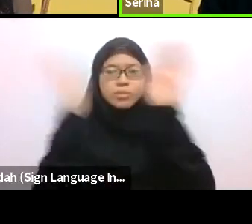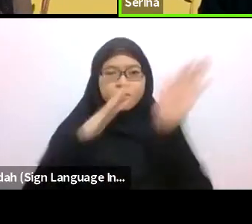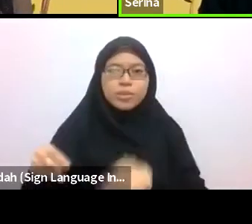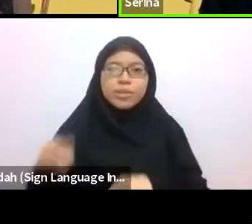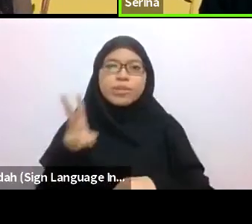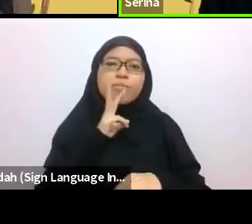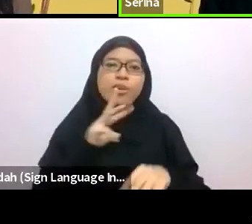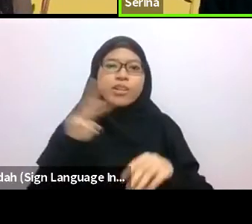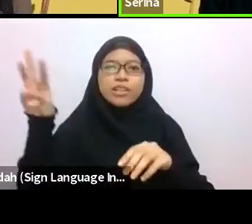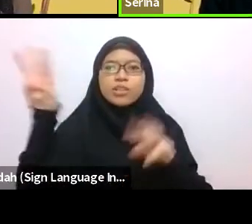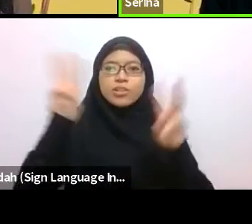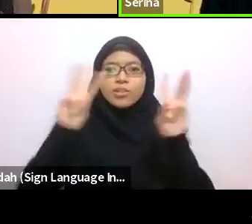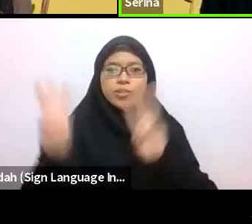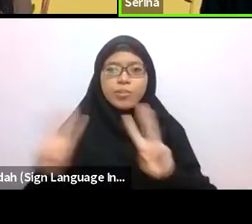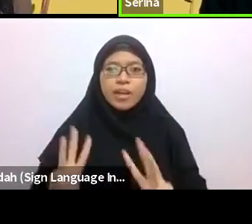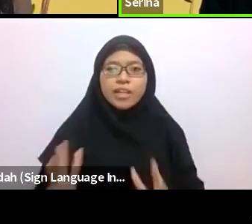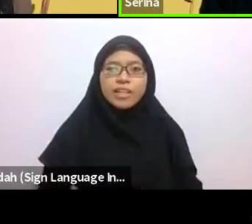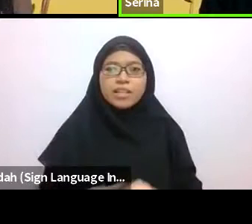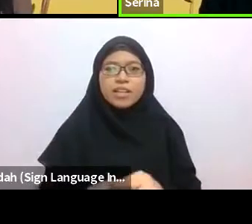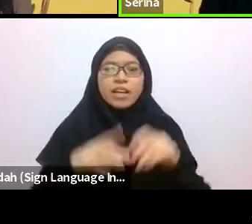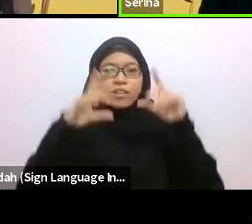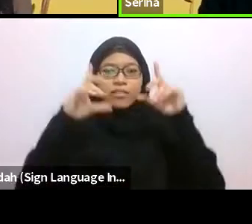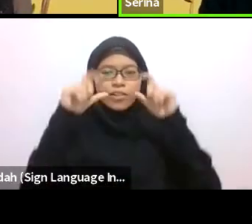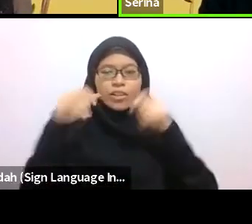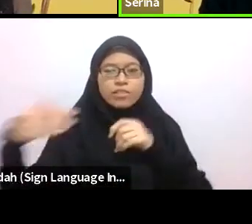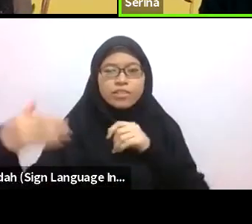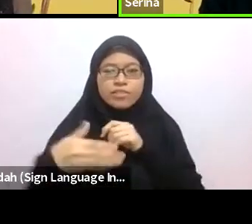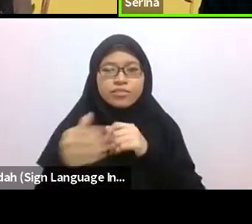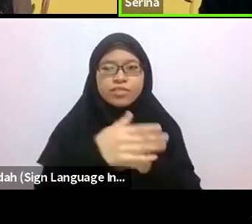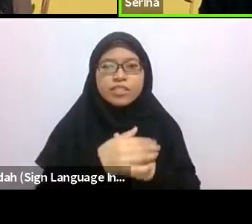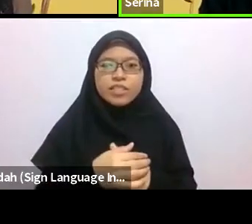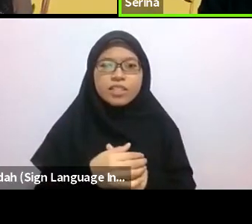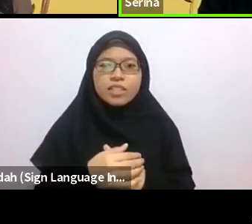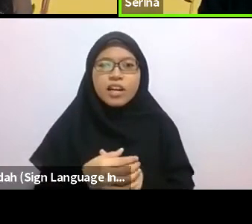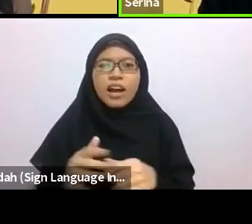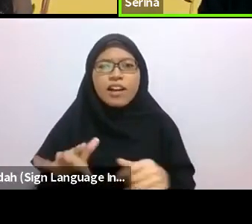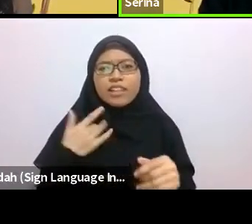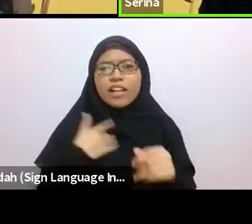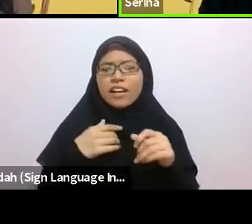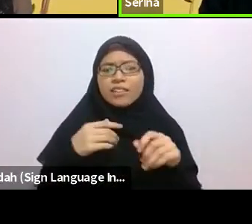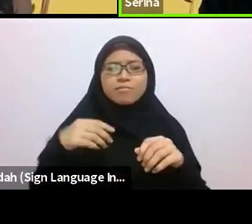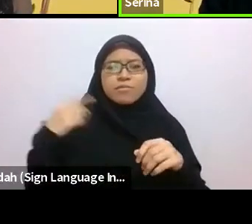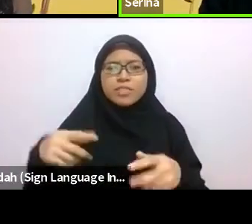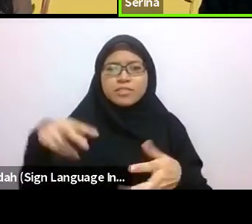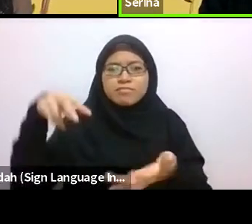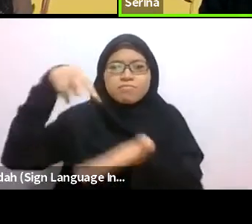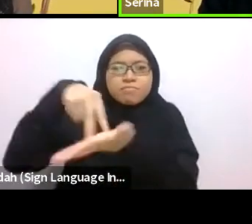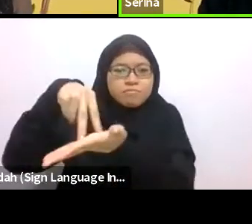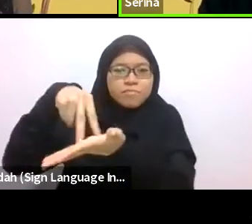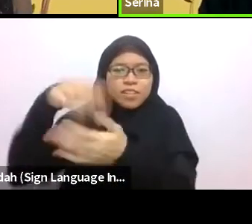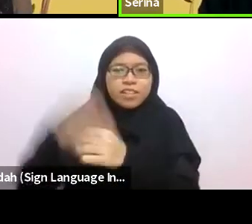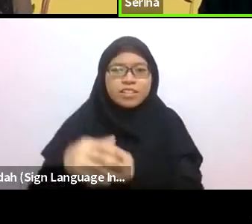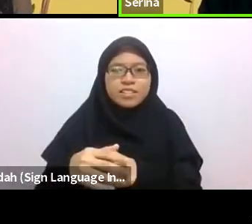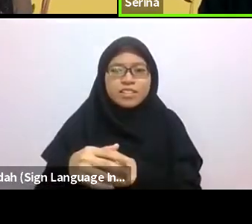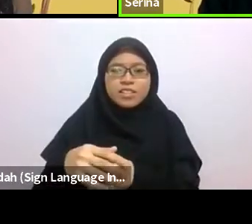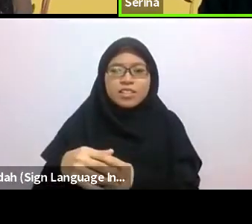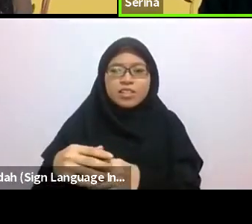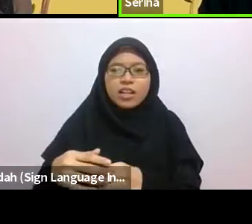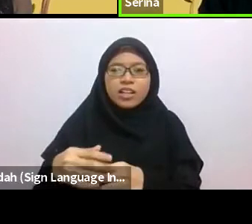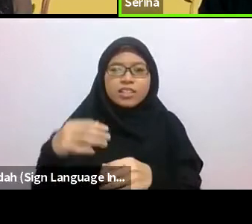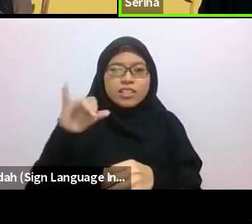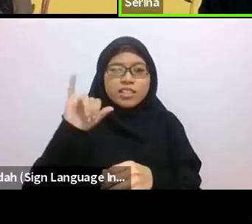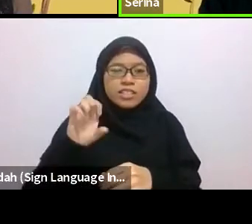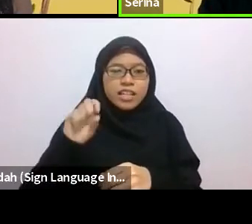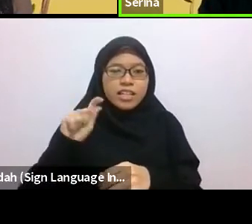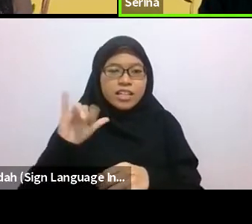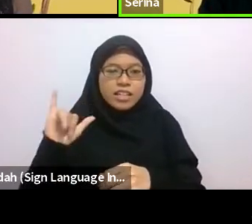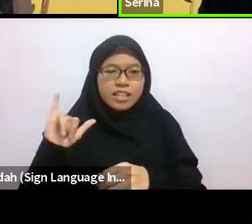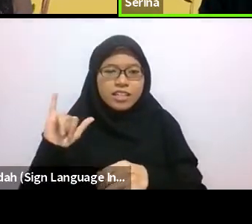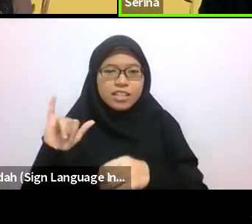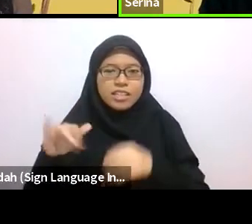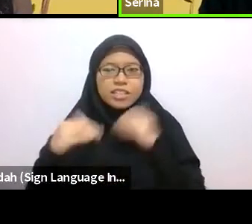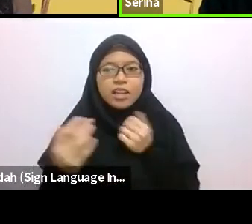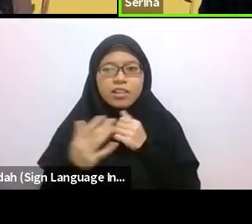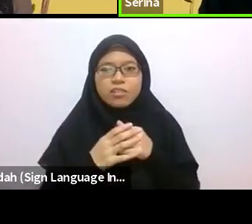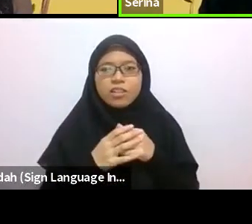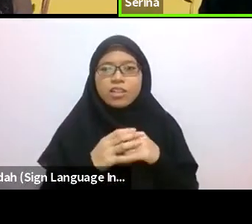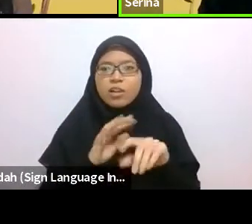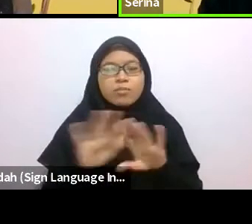They have seen me haul petrol tanks, engines, baskets full of fish and crabs and are used to my incessant questions, offering all manner of information on species identification and behaviour.